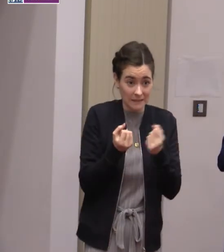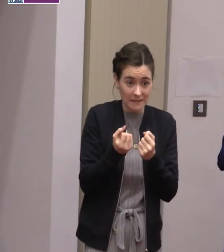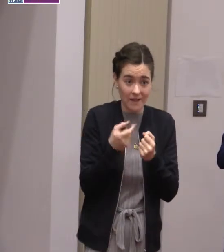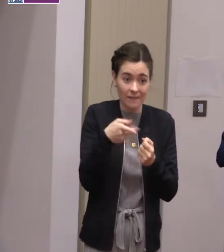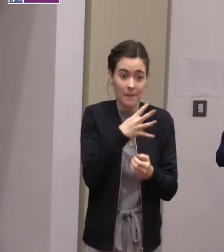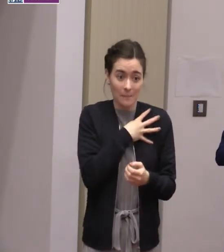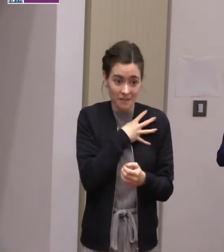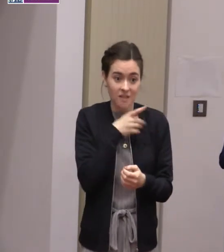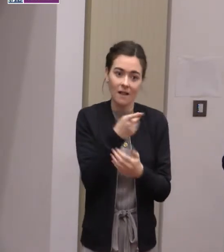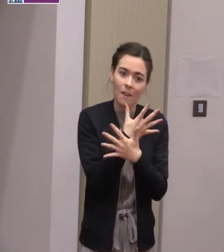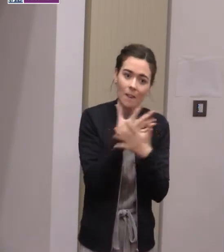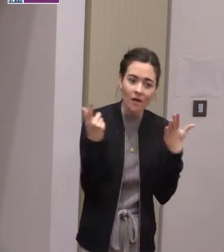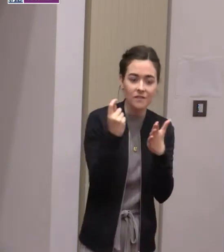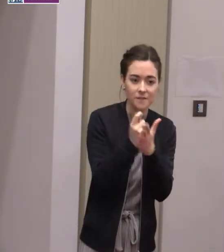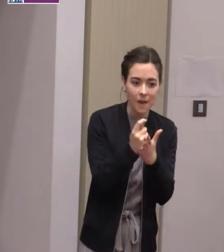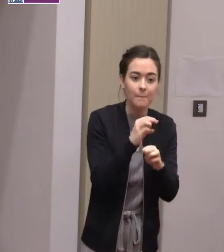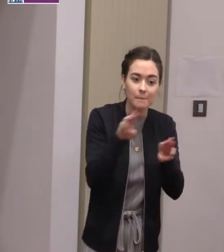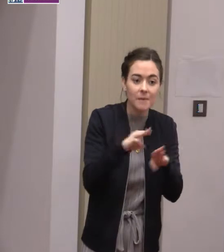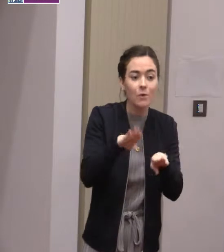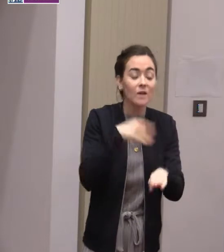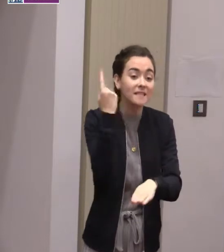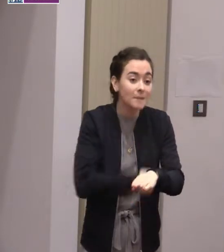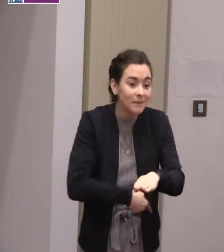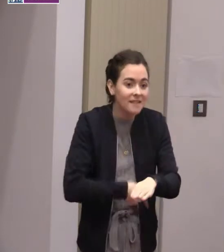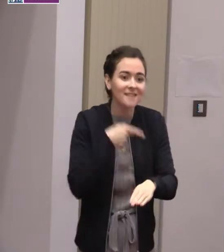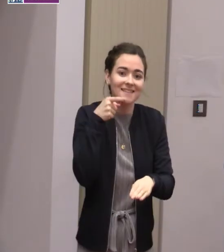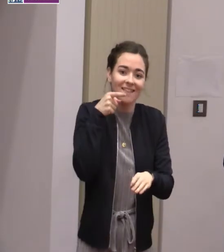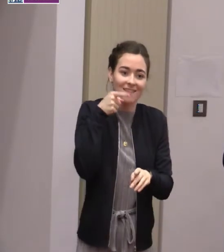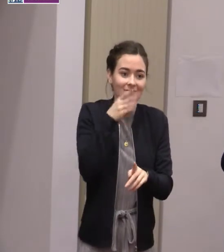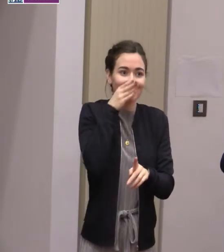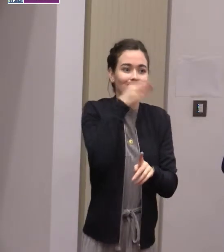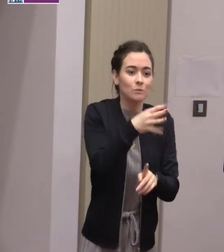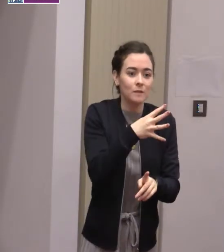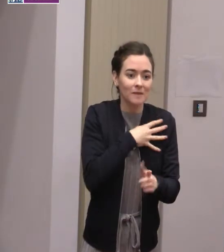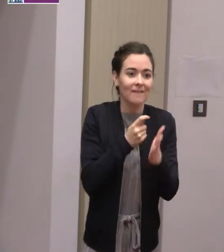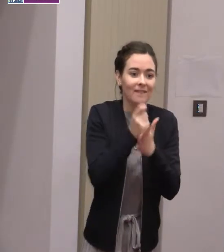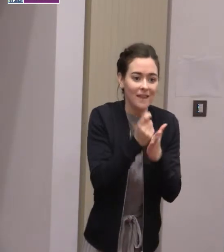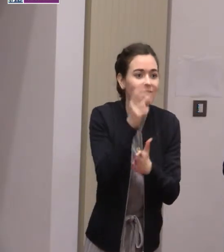In many cases, people's disabilities come to the commission to complain, for example,